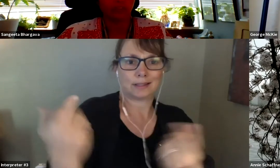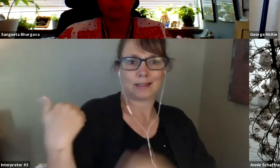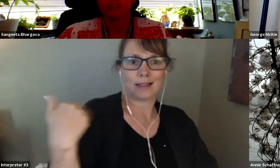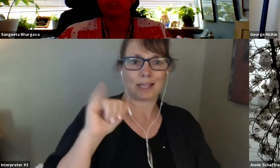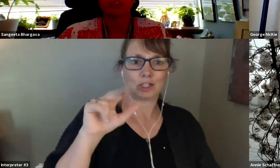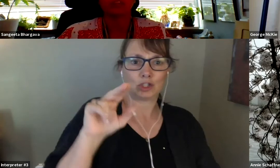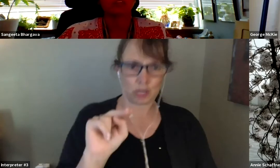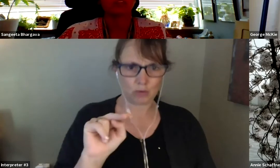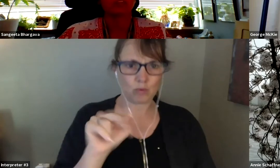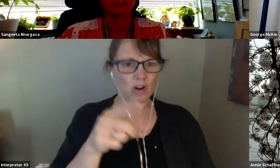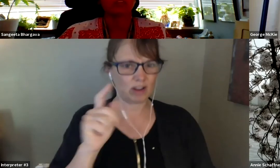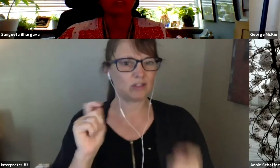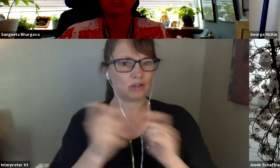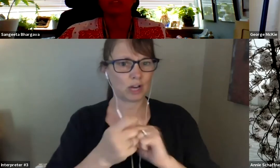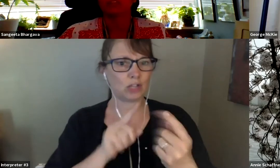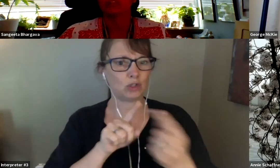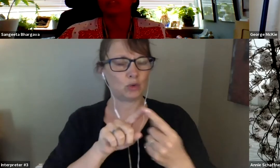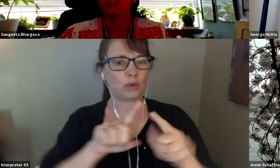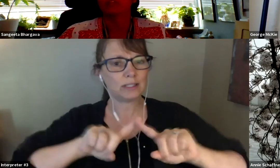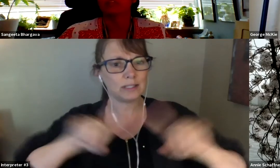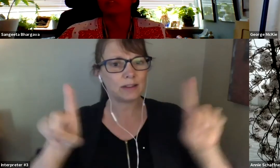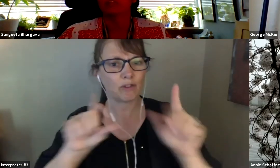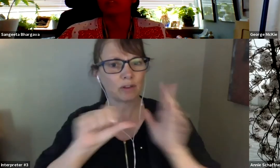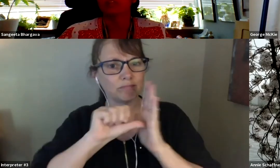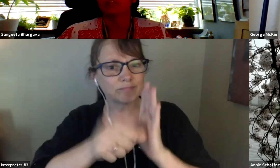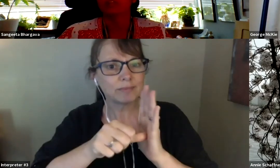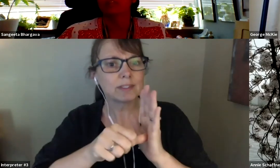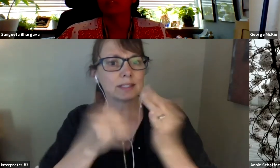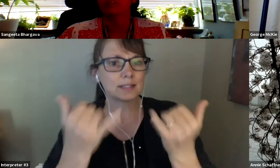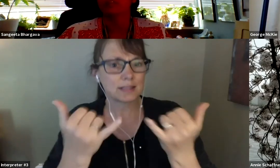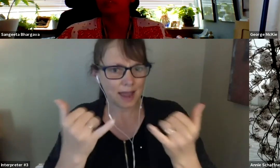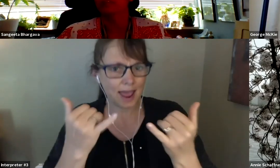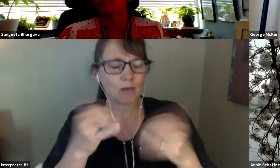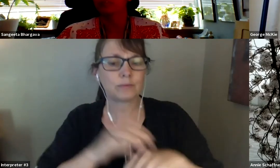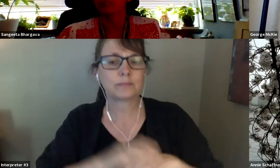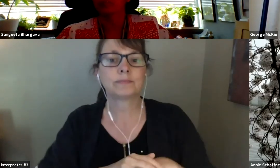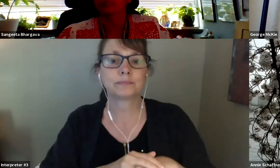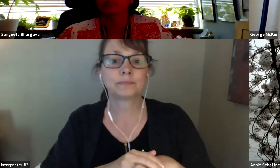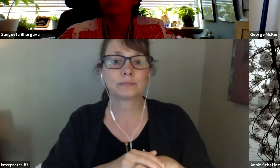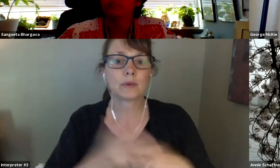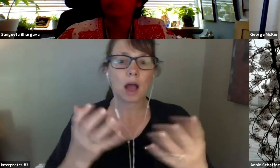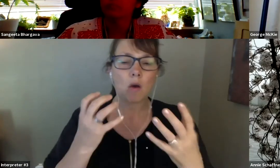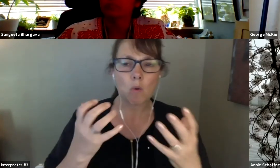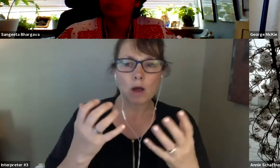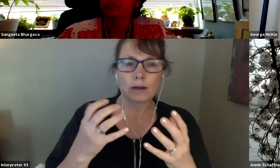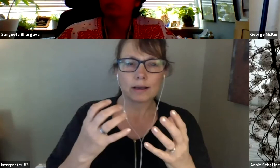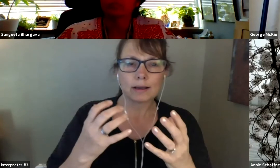of a different emphasis at this point. I want to just highlight one thing that George said